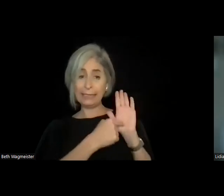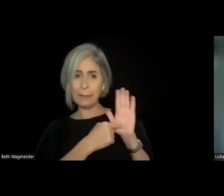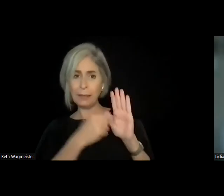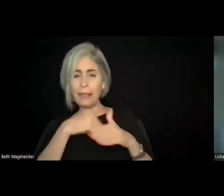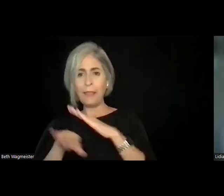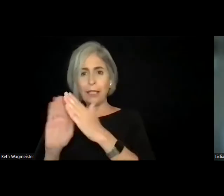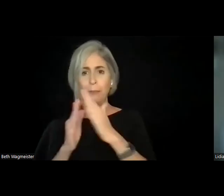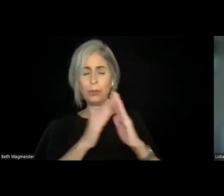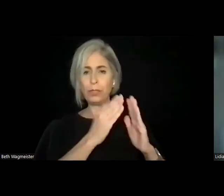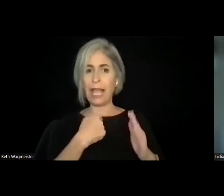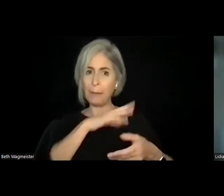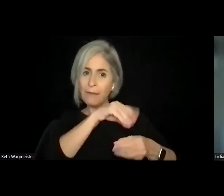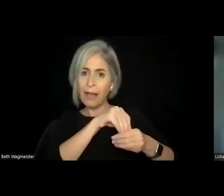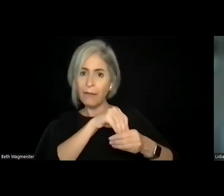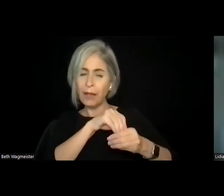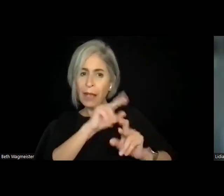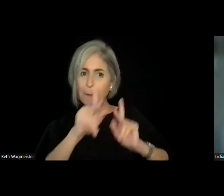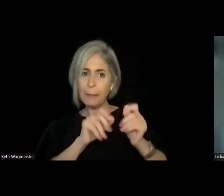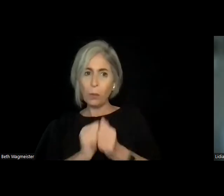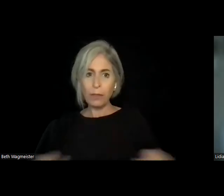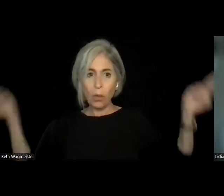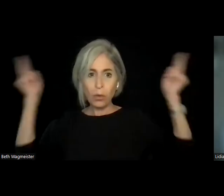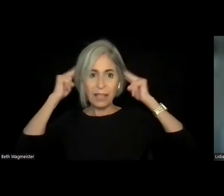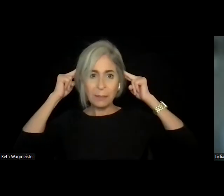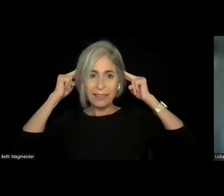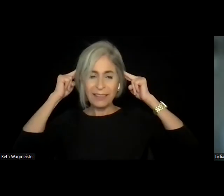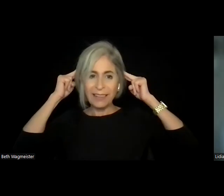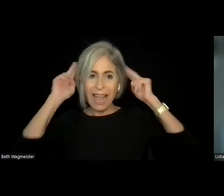there is value, of course, to the neurotechnology and even from my